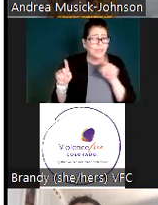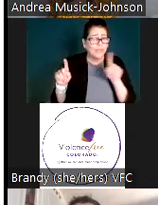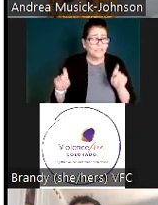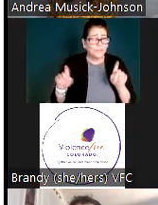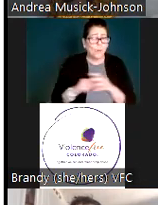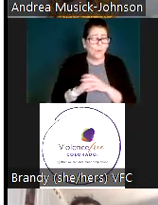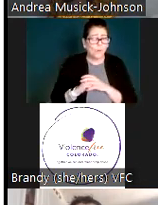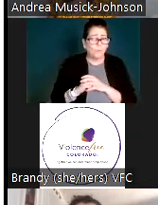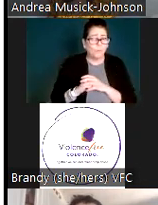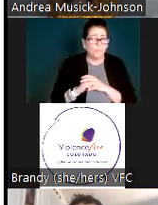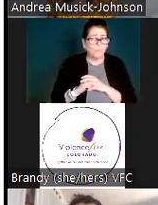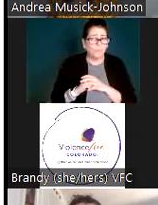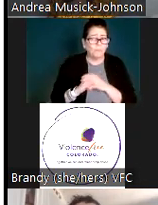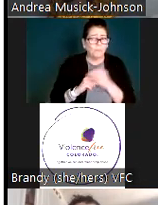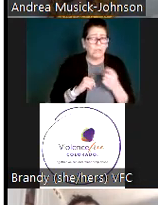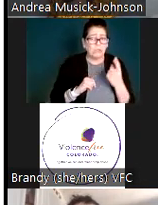having a problem seeing it? (ReJeania)